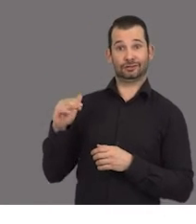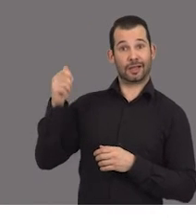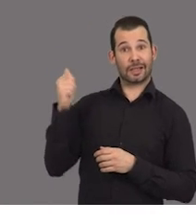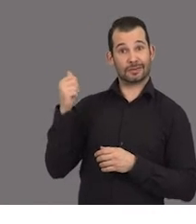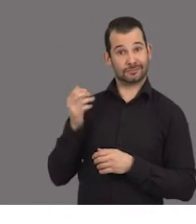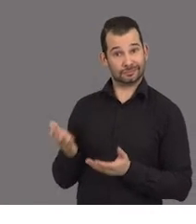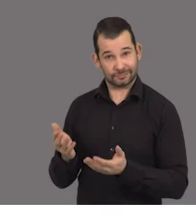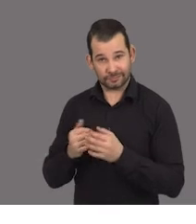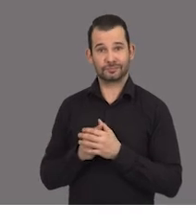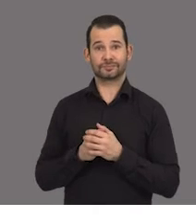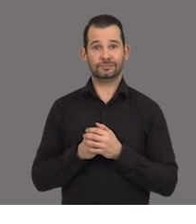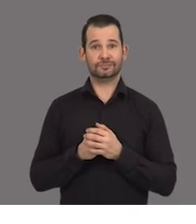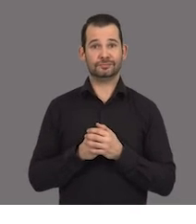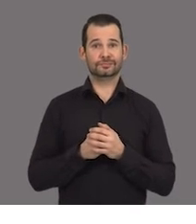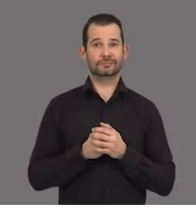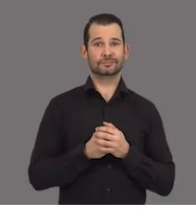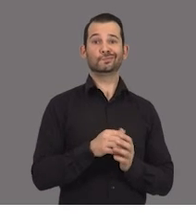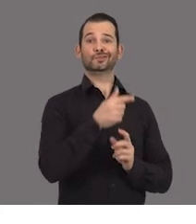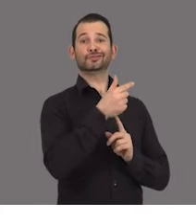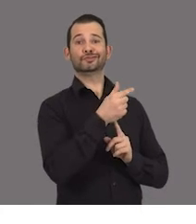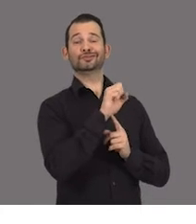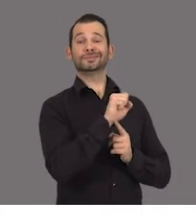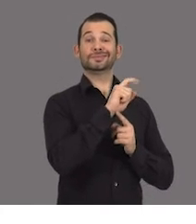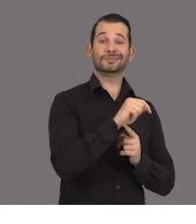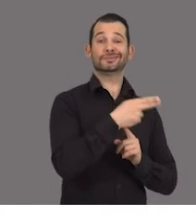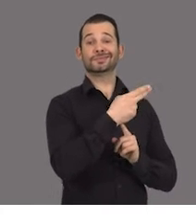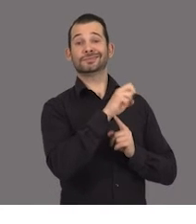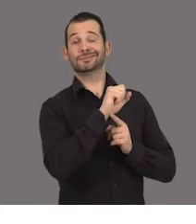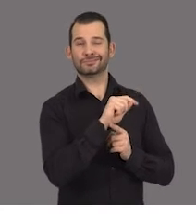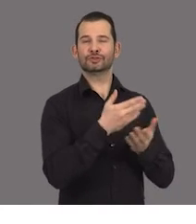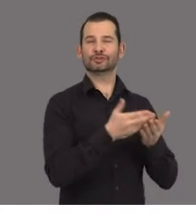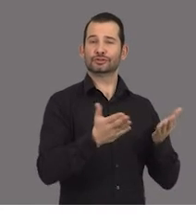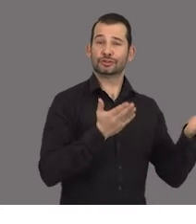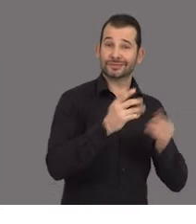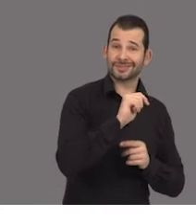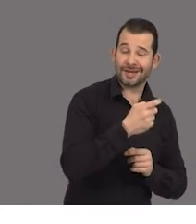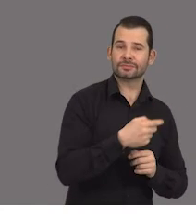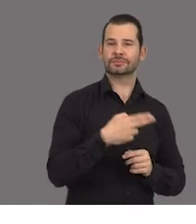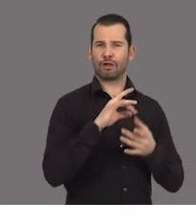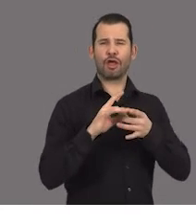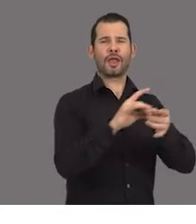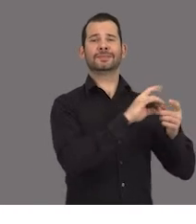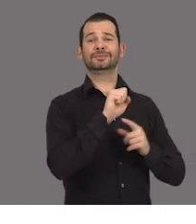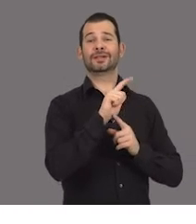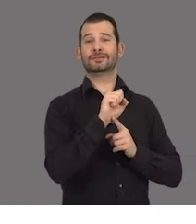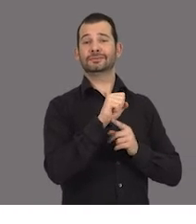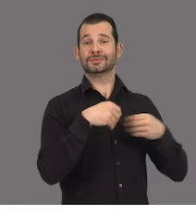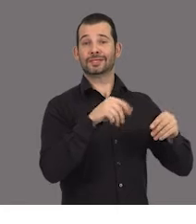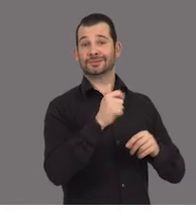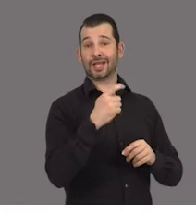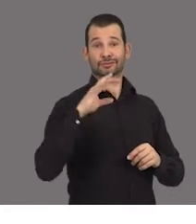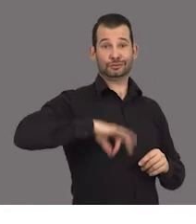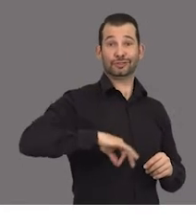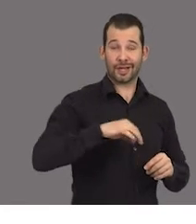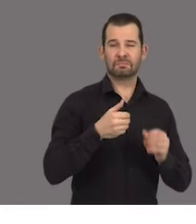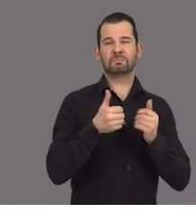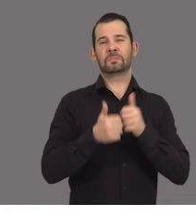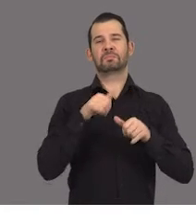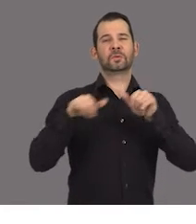the goods and services tax / harmonized sales tax credit, more commonly know as the GST/HST credit